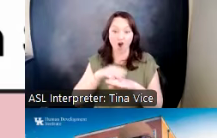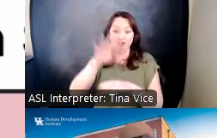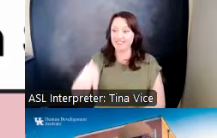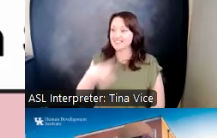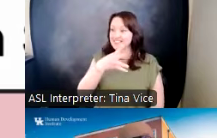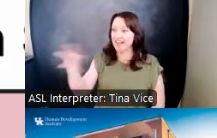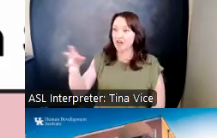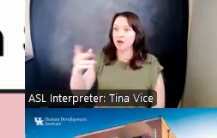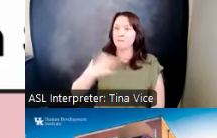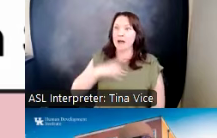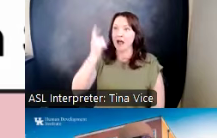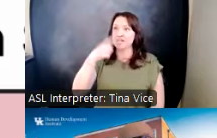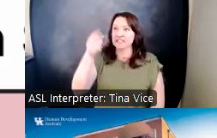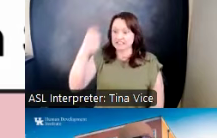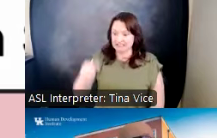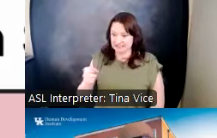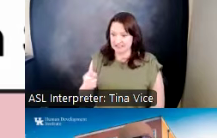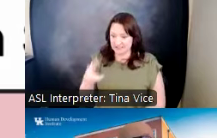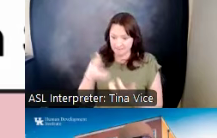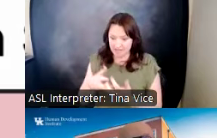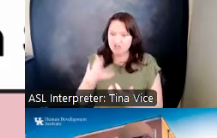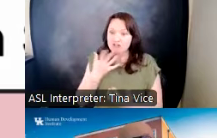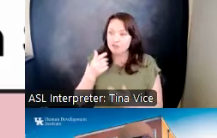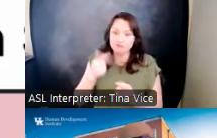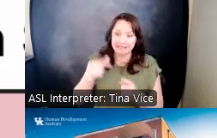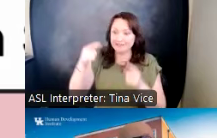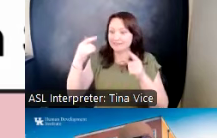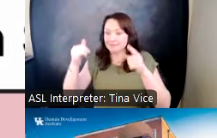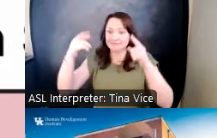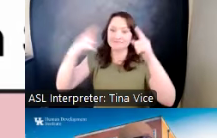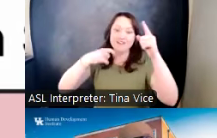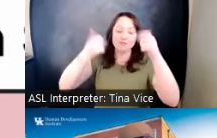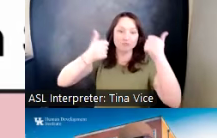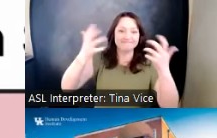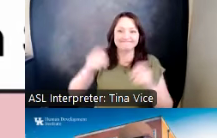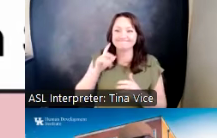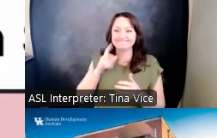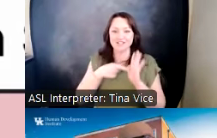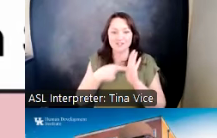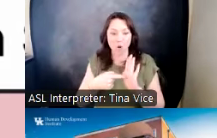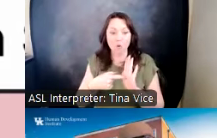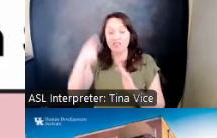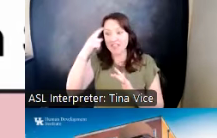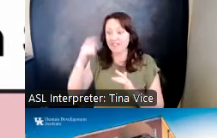their physical activity. And it was great when we had folks that were not used to being active, thinking that they were in the red and that they were dying